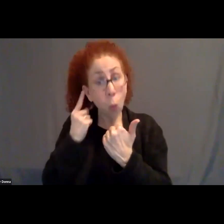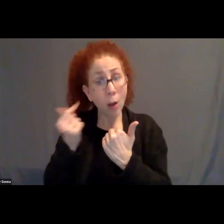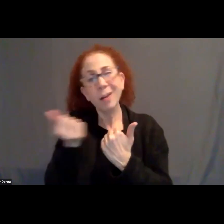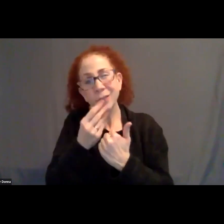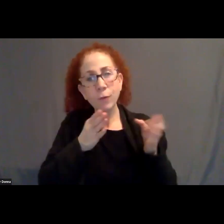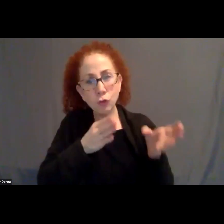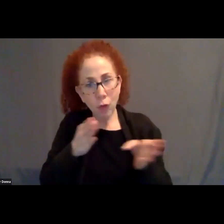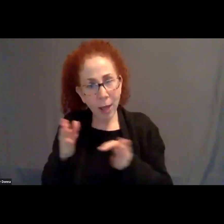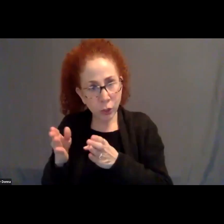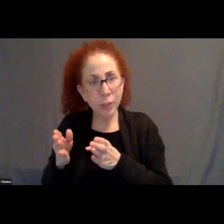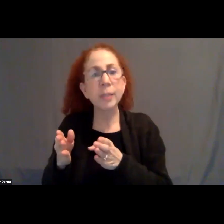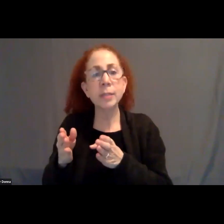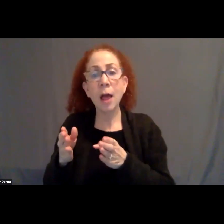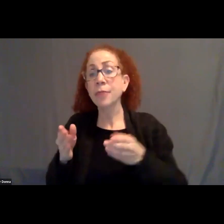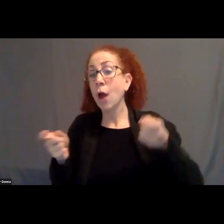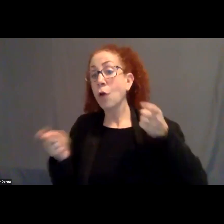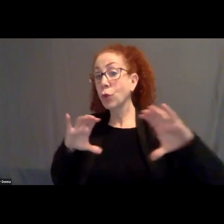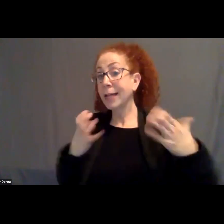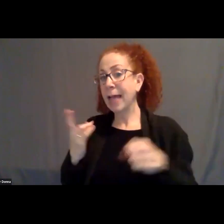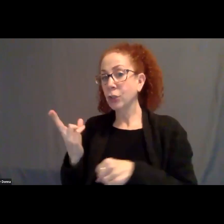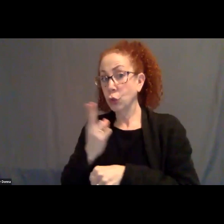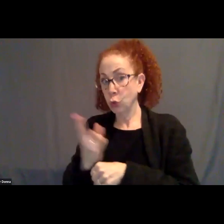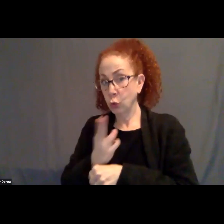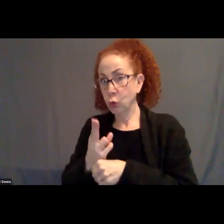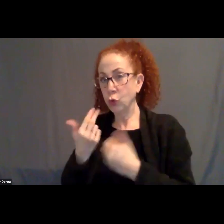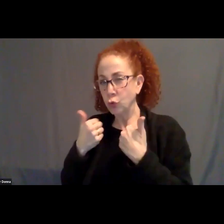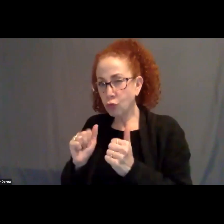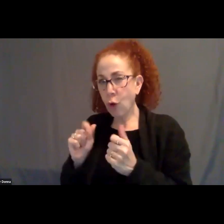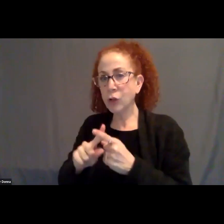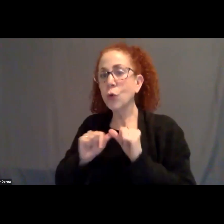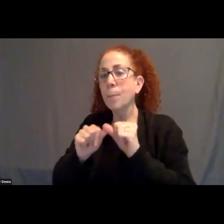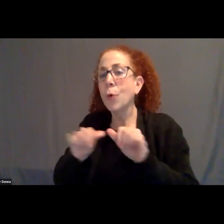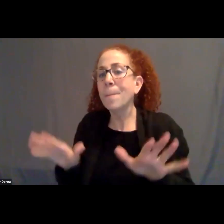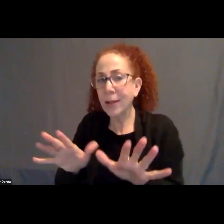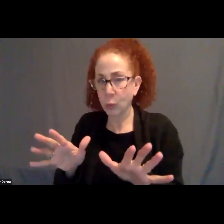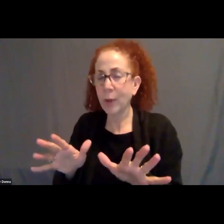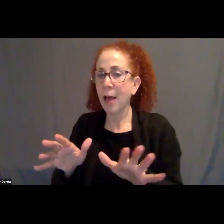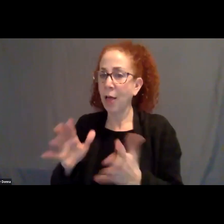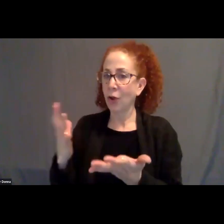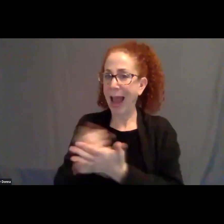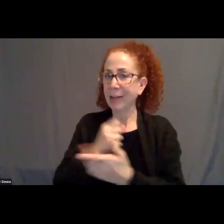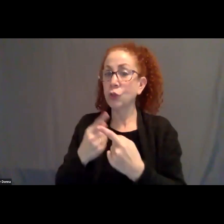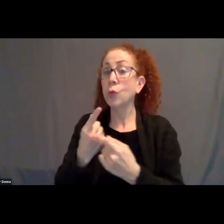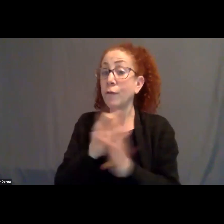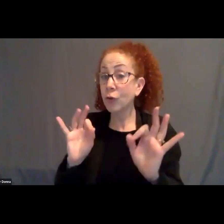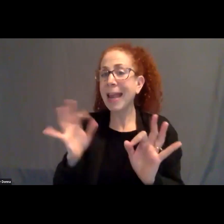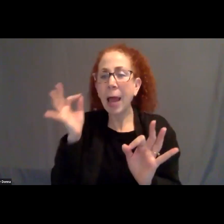that ruling classes deployed to try and perpetuate their access to free and almost free labor.